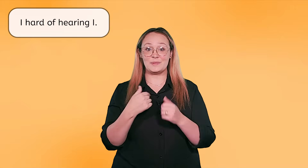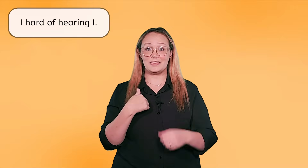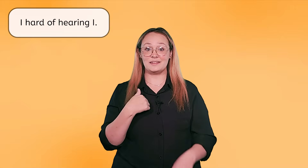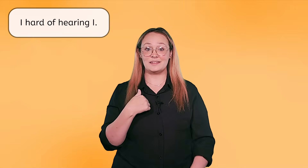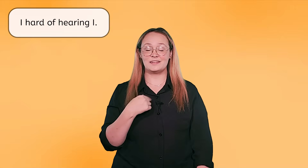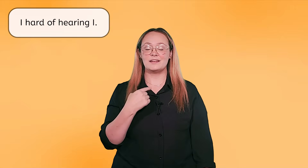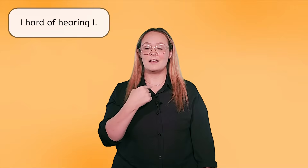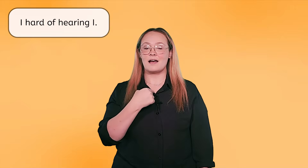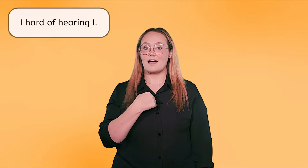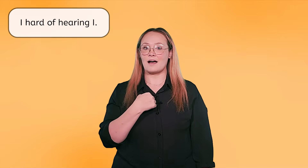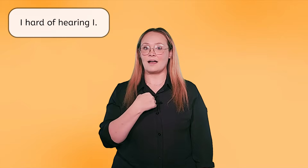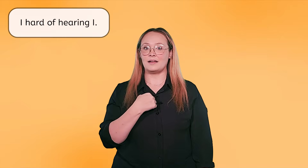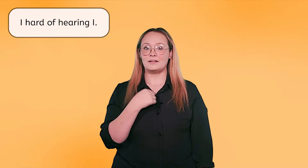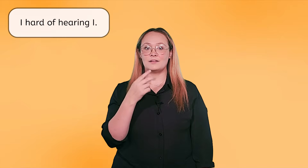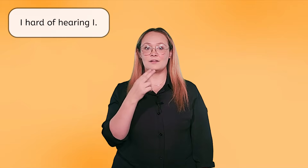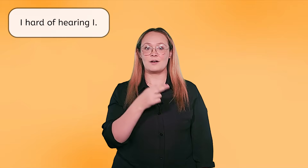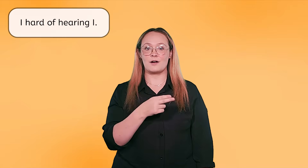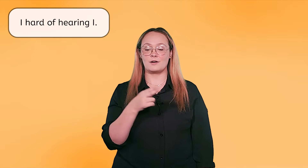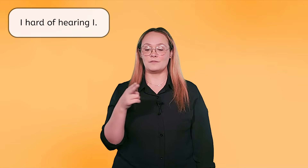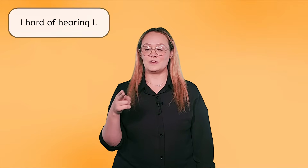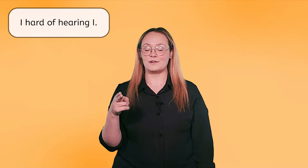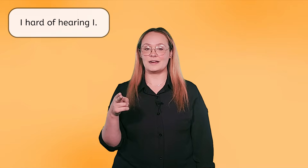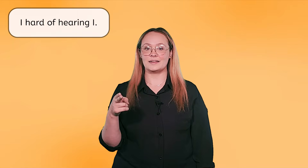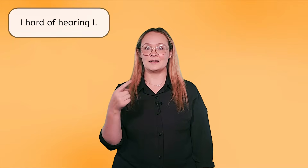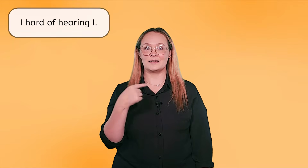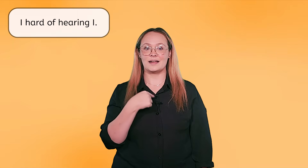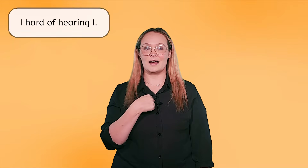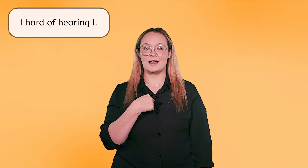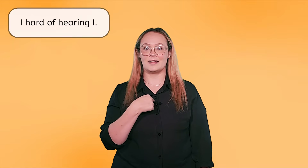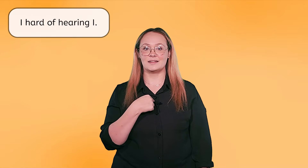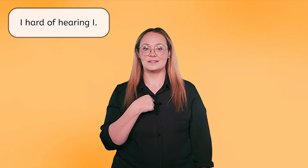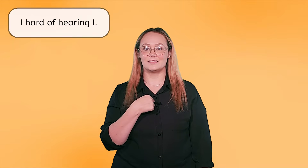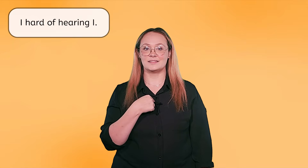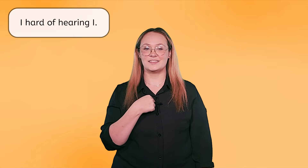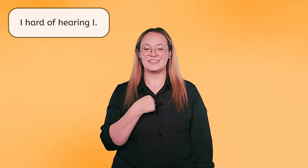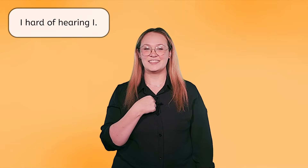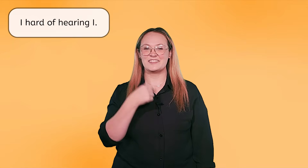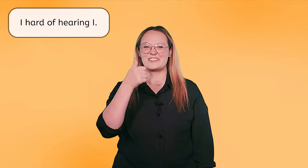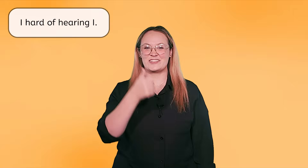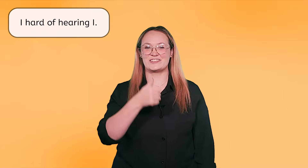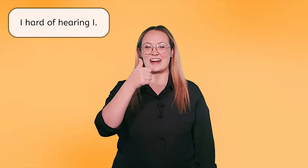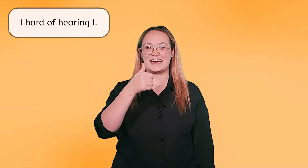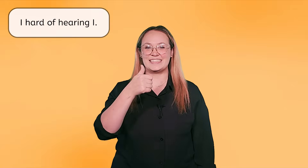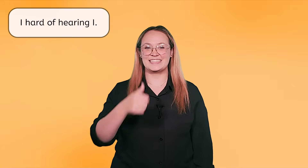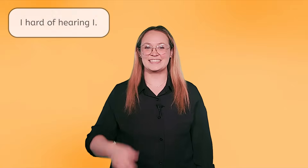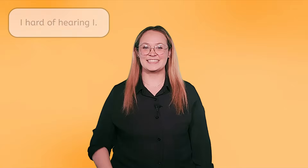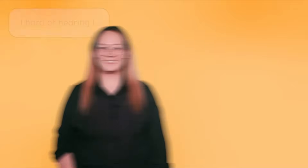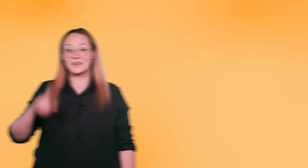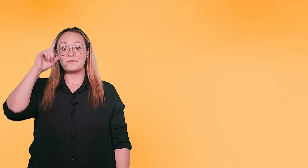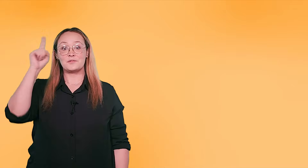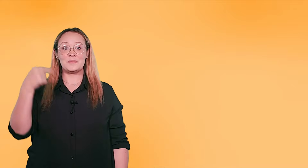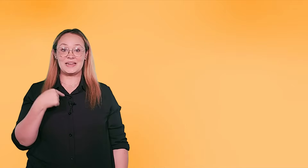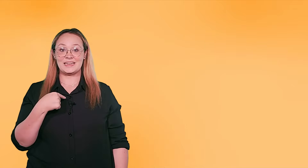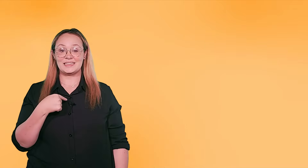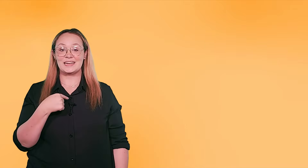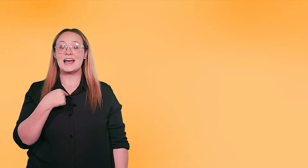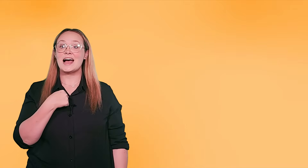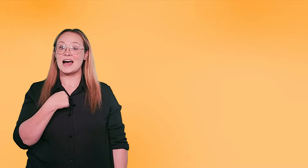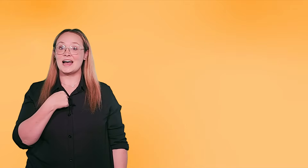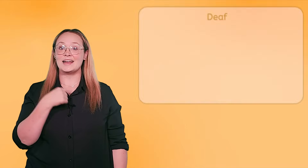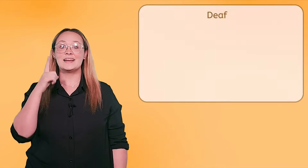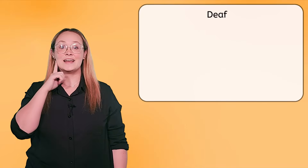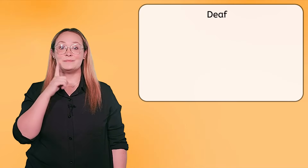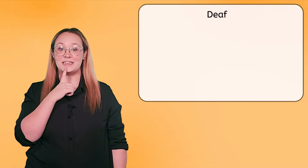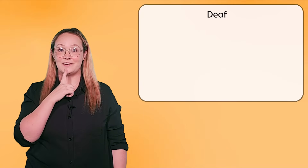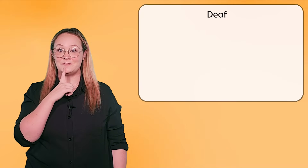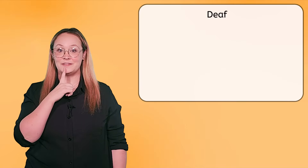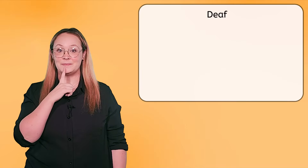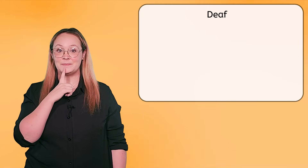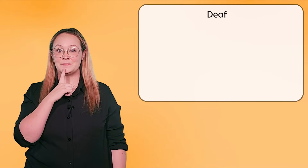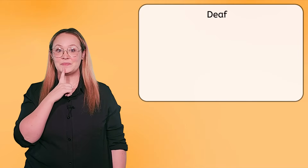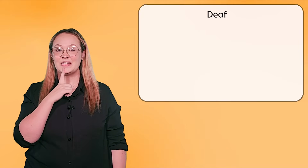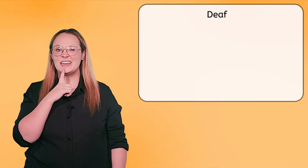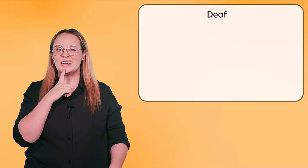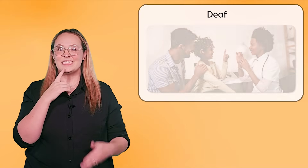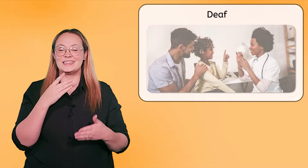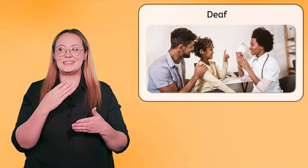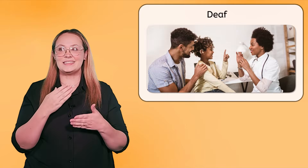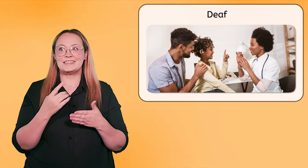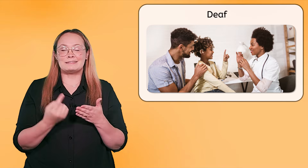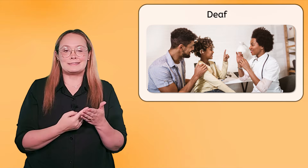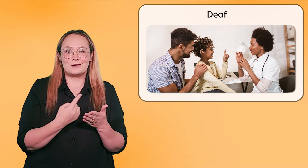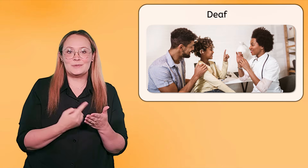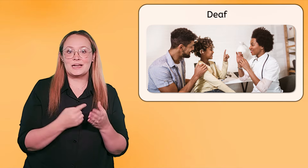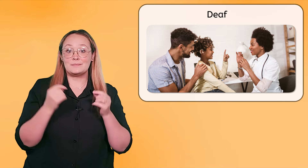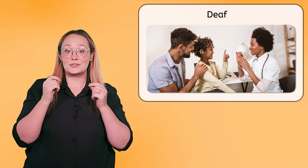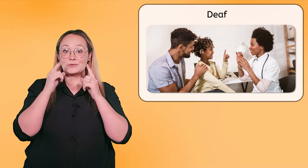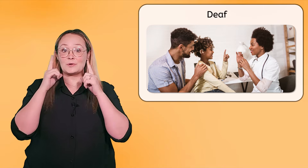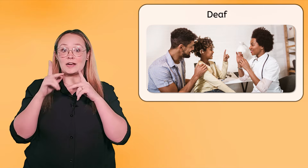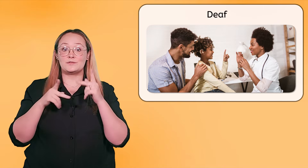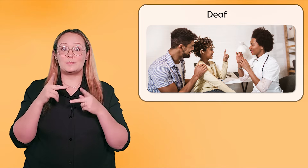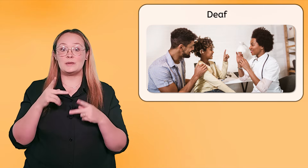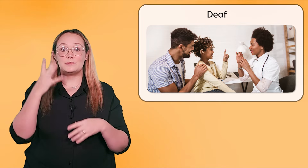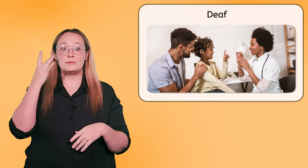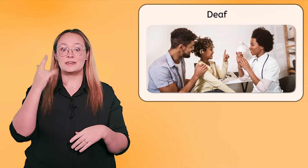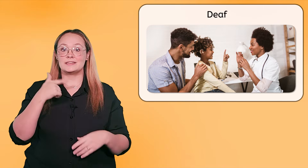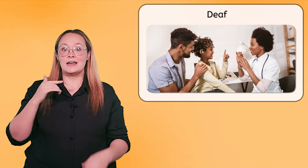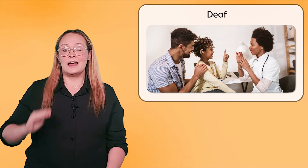me? I hard of hearing I. Great! For me, I am Deaf. This is sometimes a surprise for people because